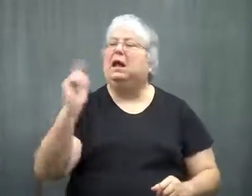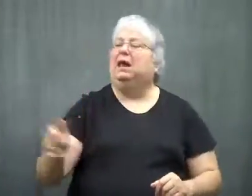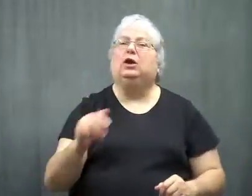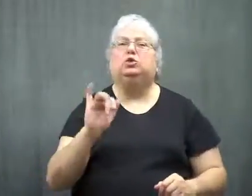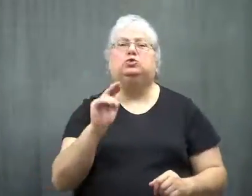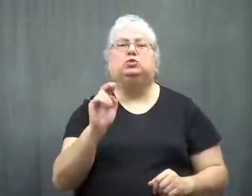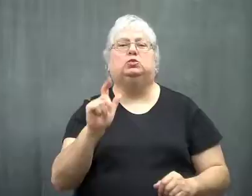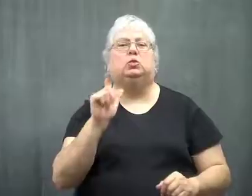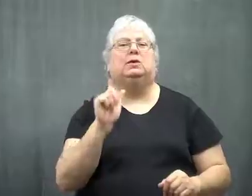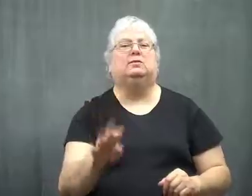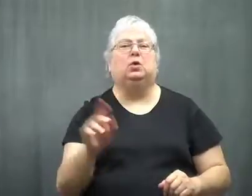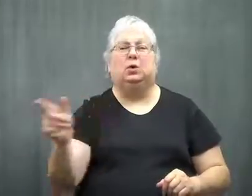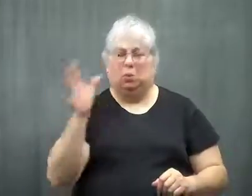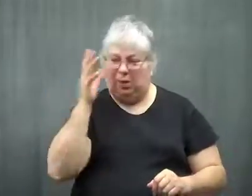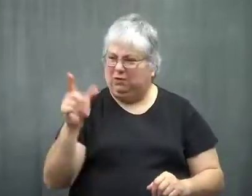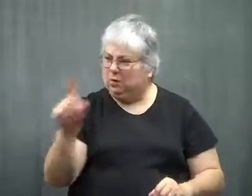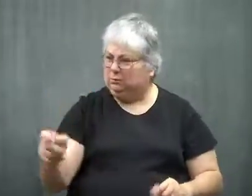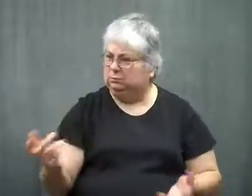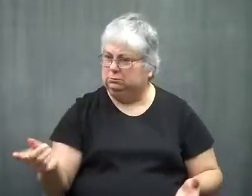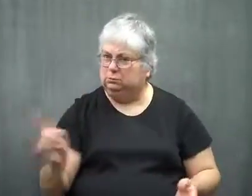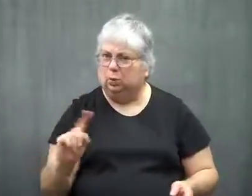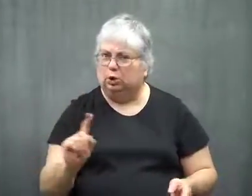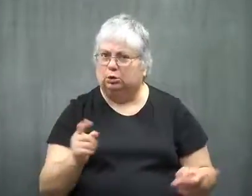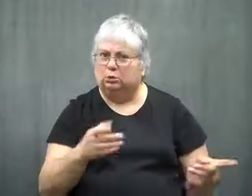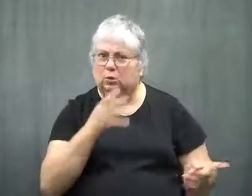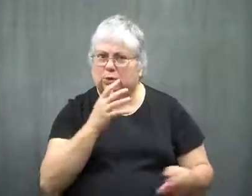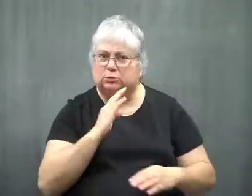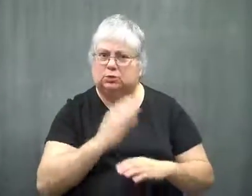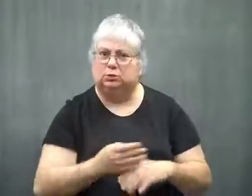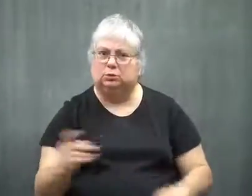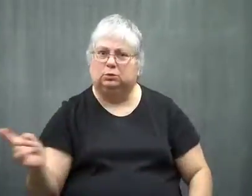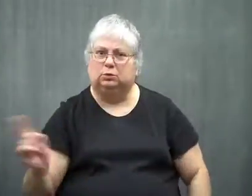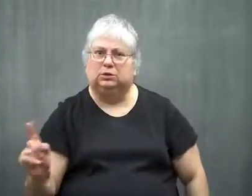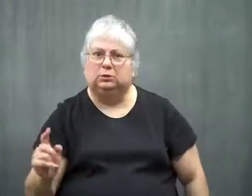On the 24th, the grandmother asked her where her granddaughter was.